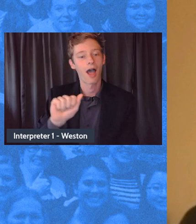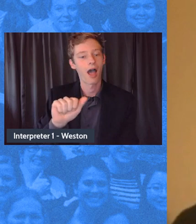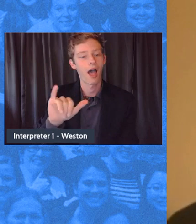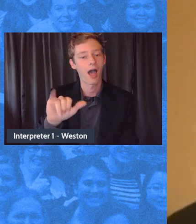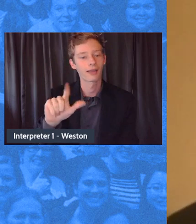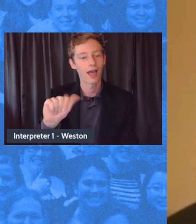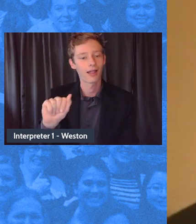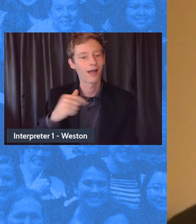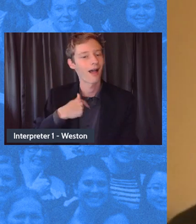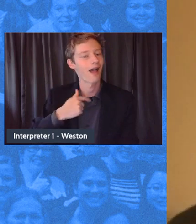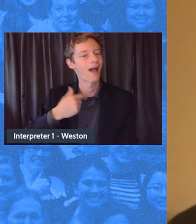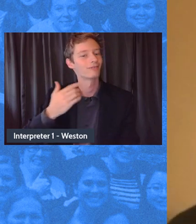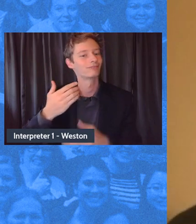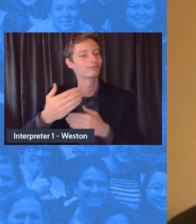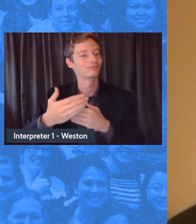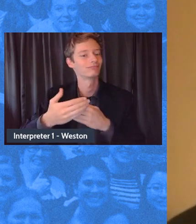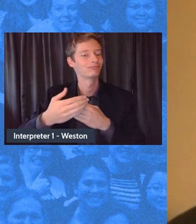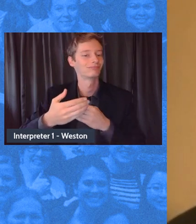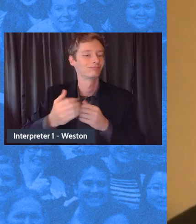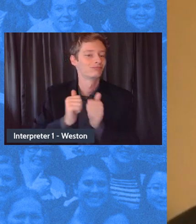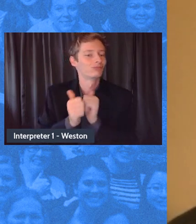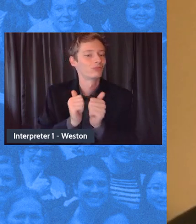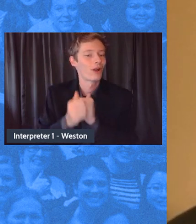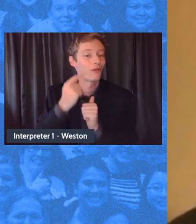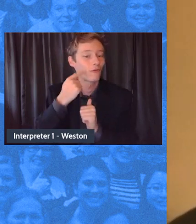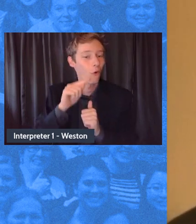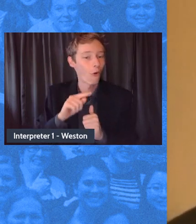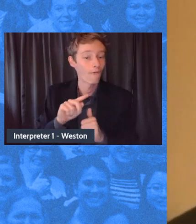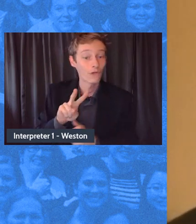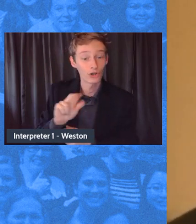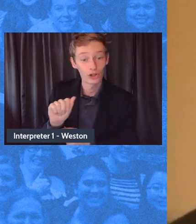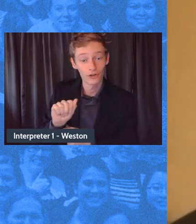as Virginia's first woman of color and woman Lieutenant governor.